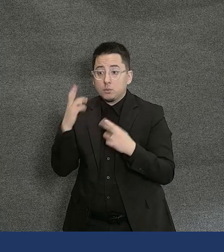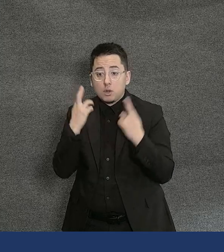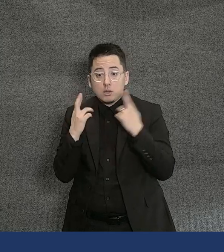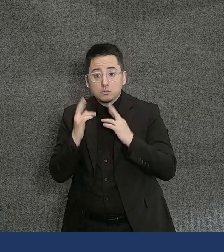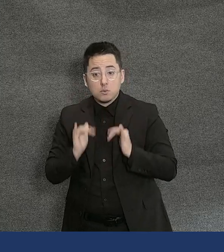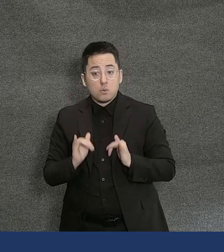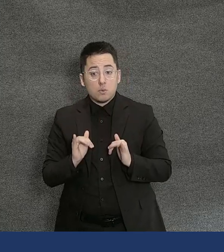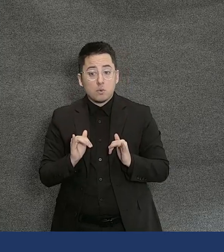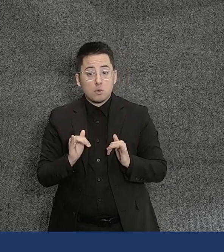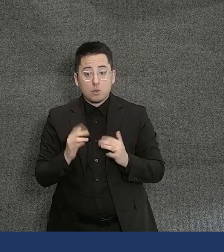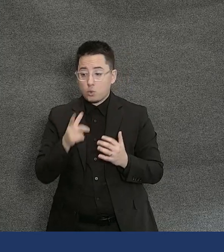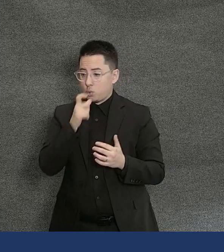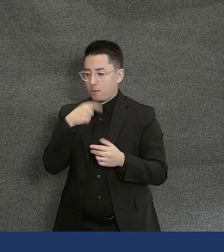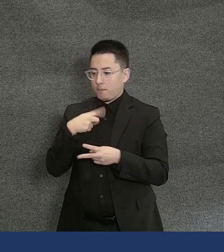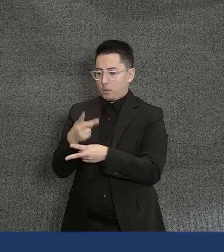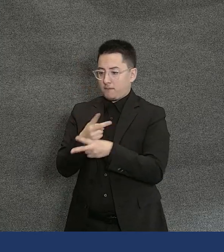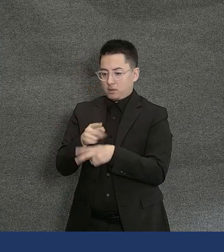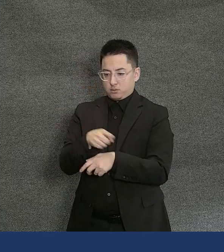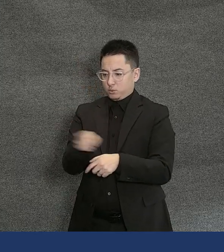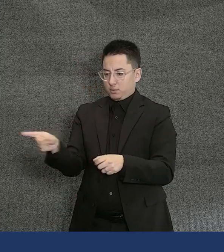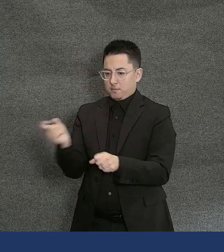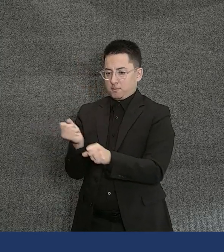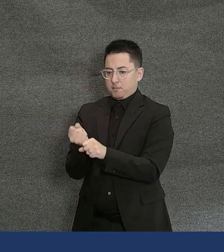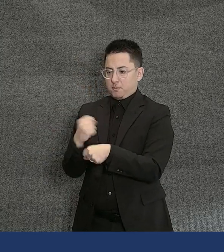might be making higher wages than they are.